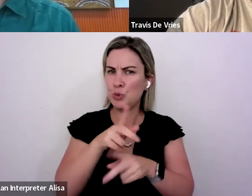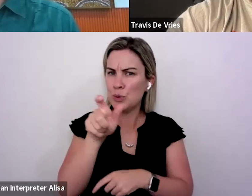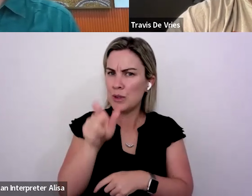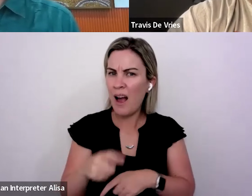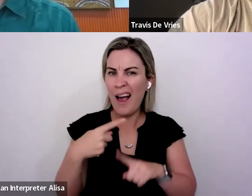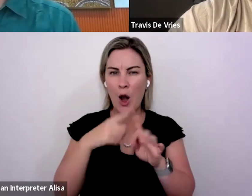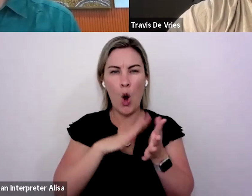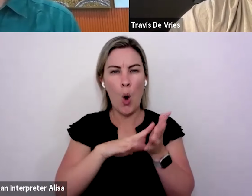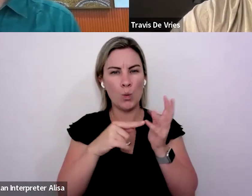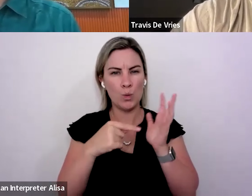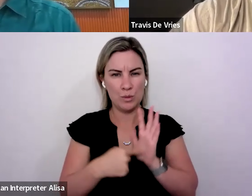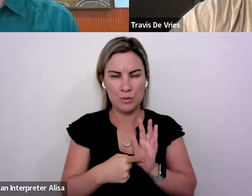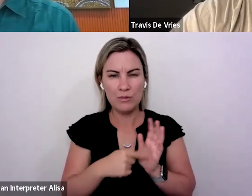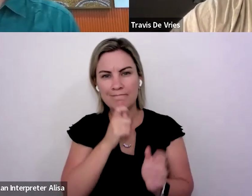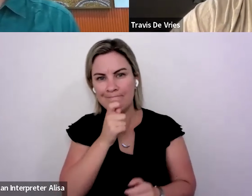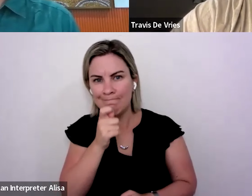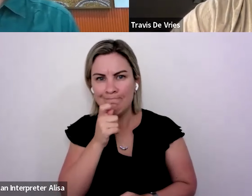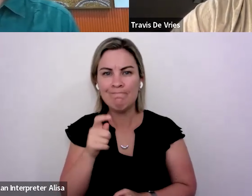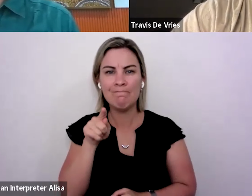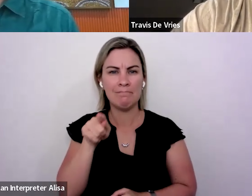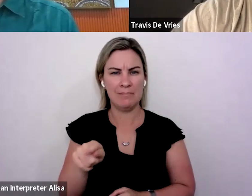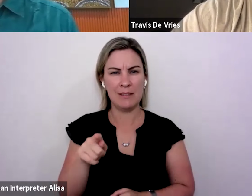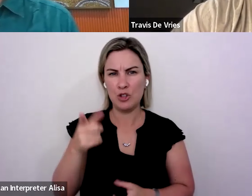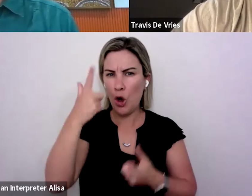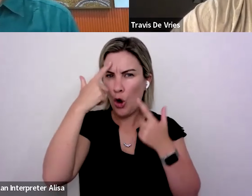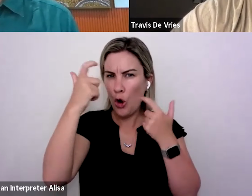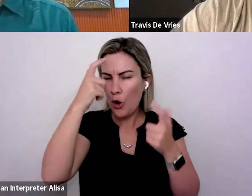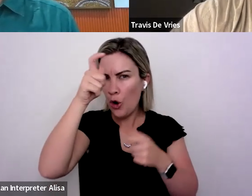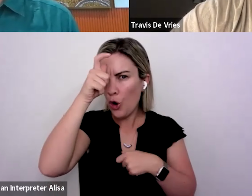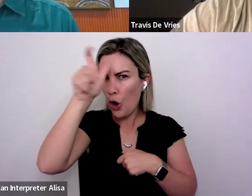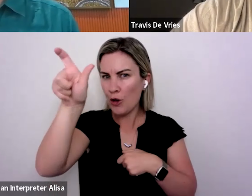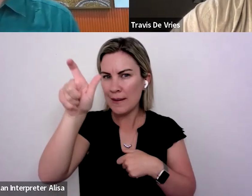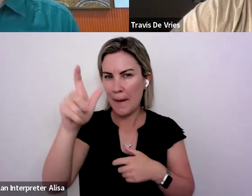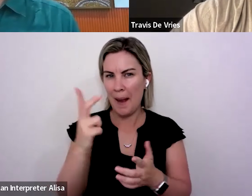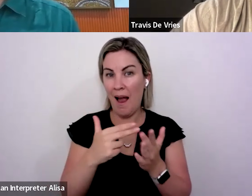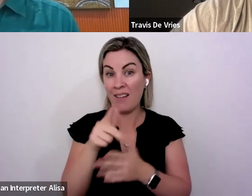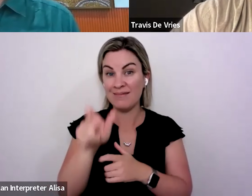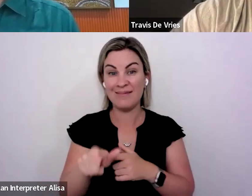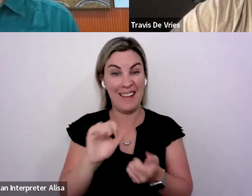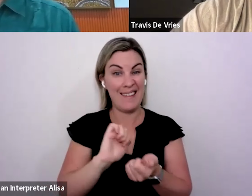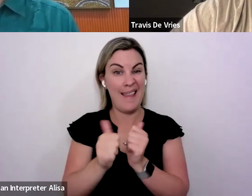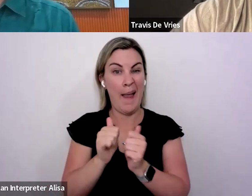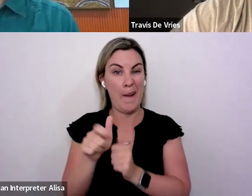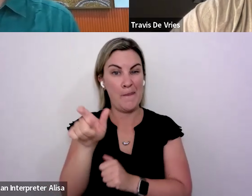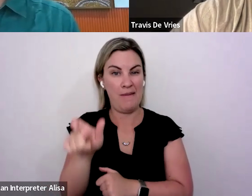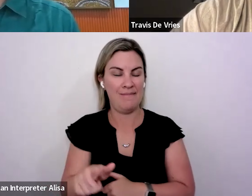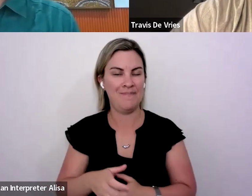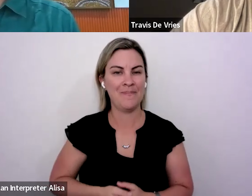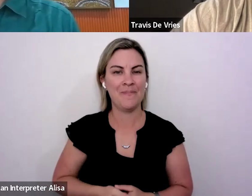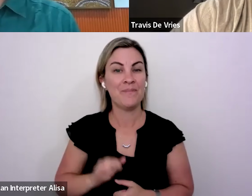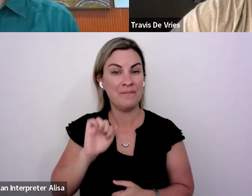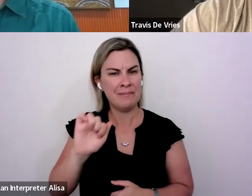He's a concept artist and a gamer. Travis specialises in the delivery of culturally diverse projects